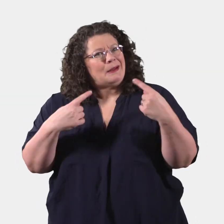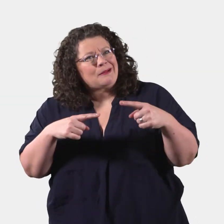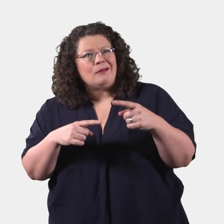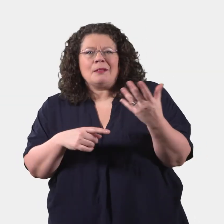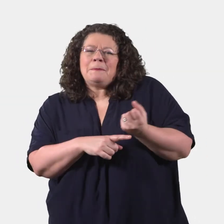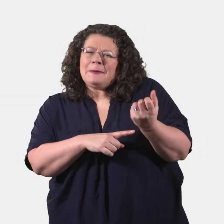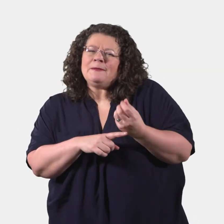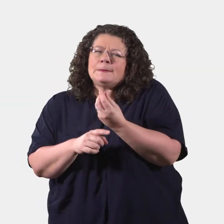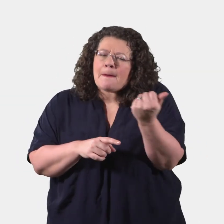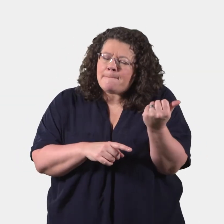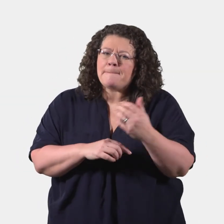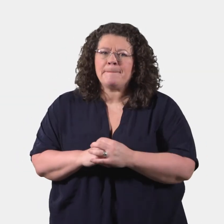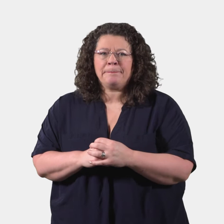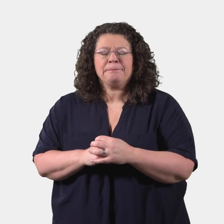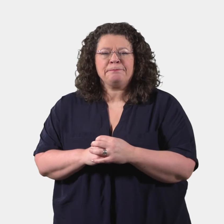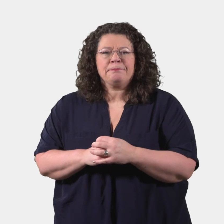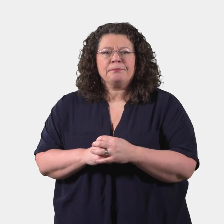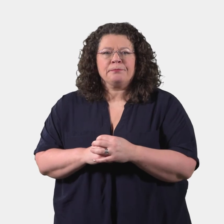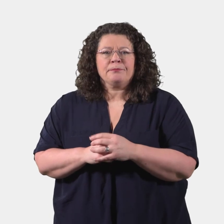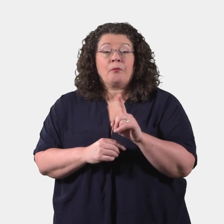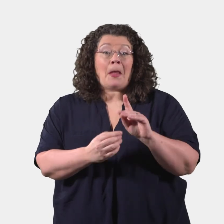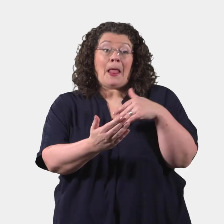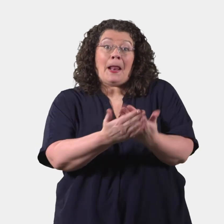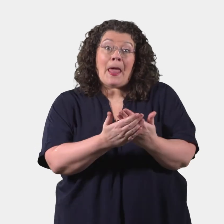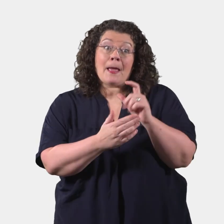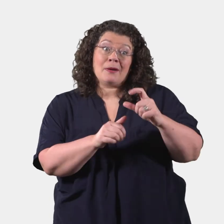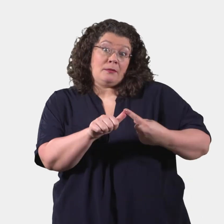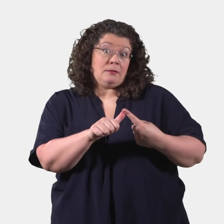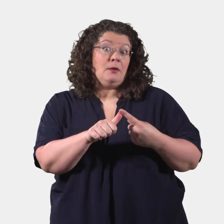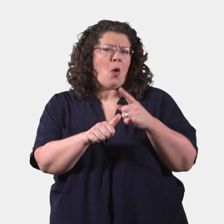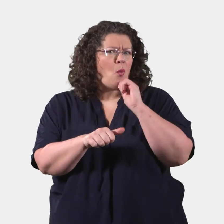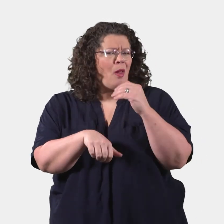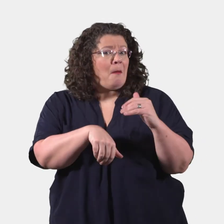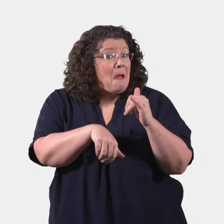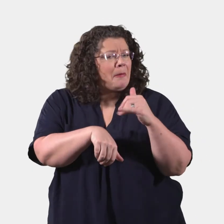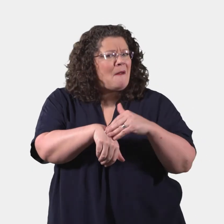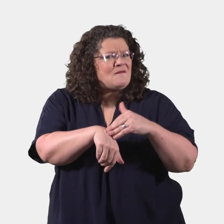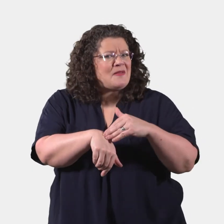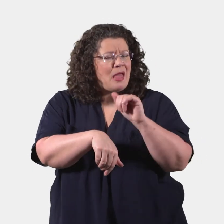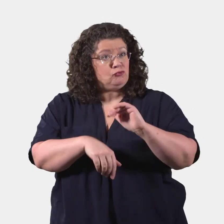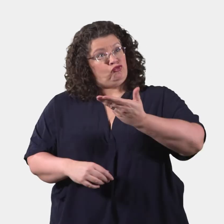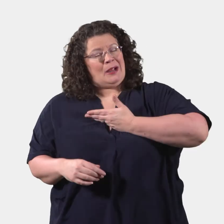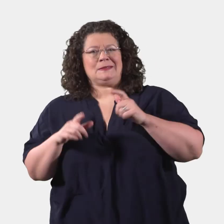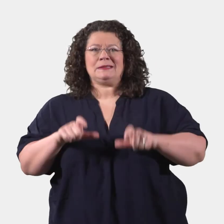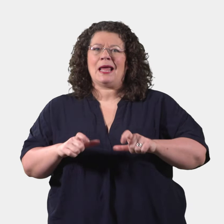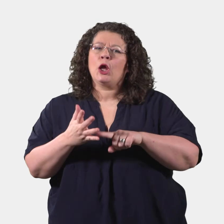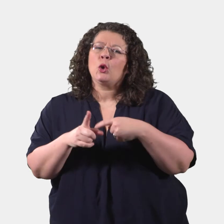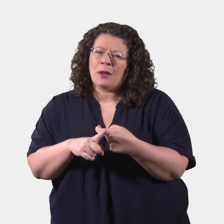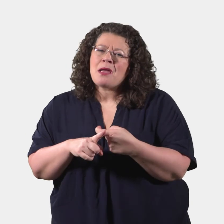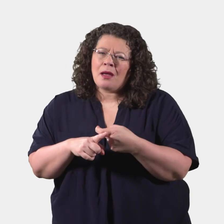Claiming Carer's Allowance can affect your right to stay in the UK. You may be able to get free advice about this